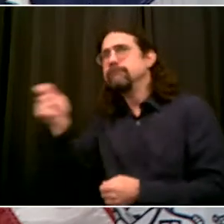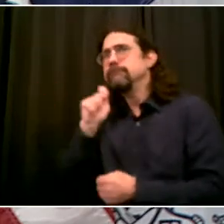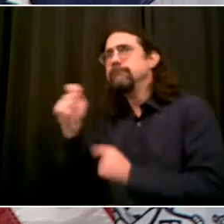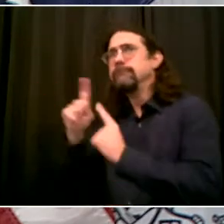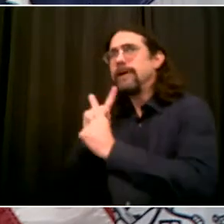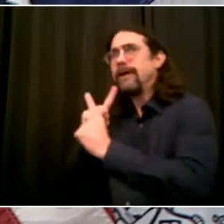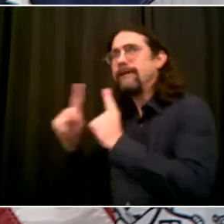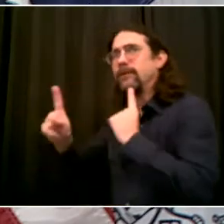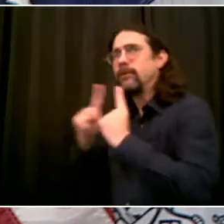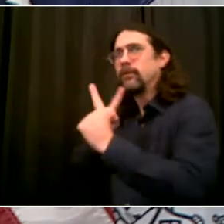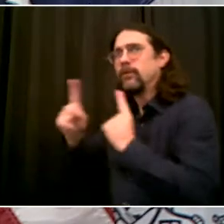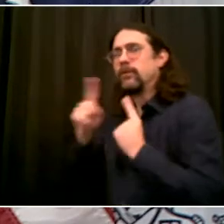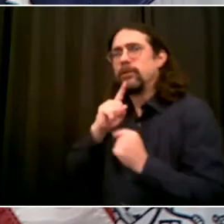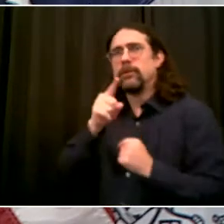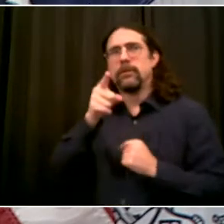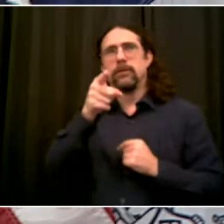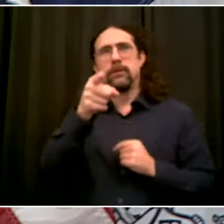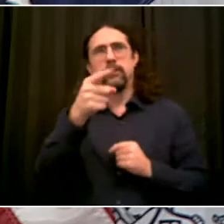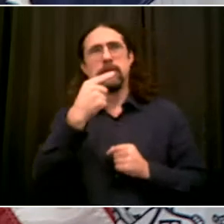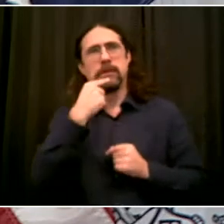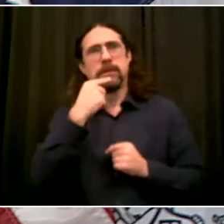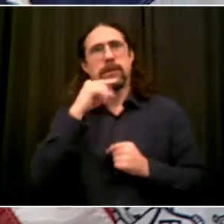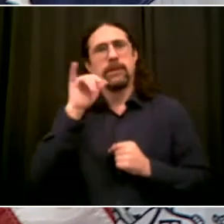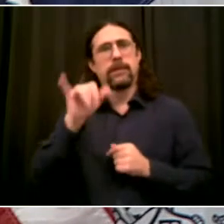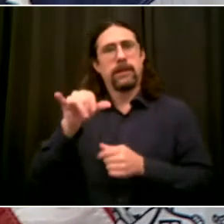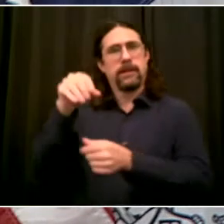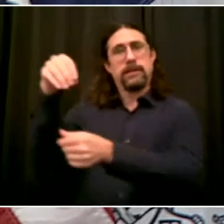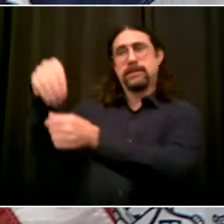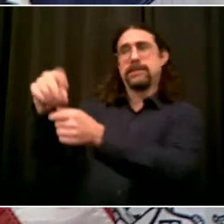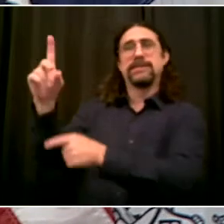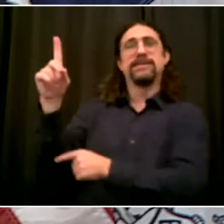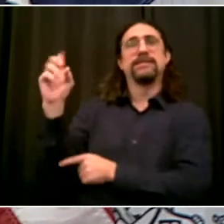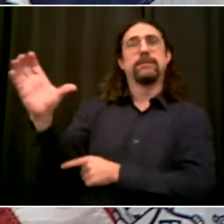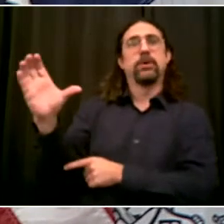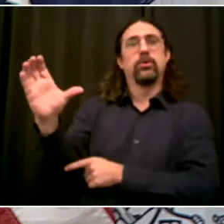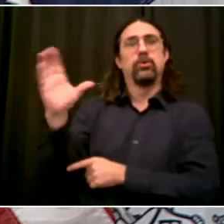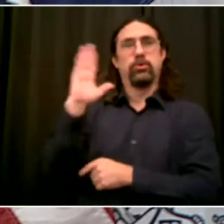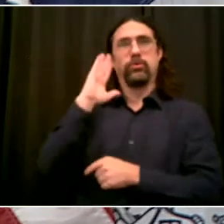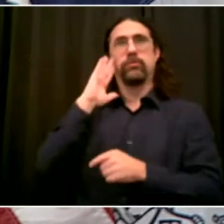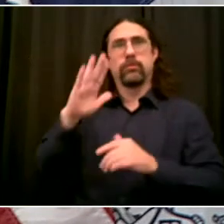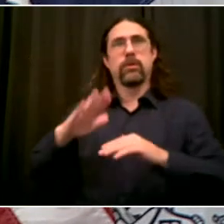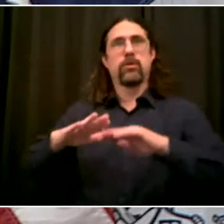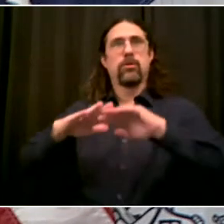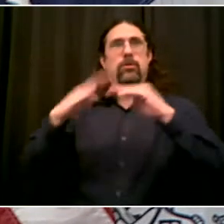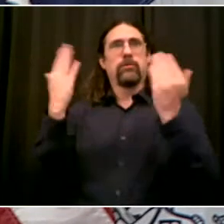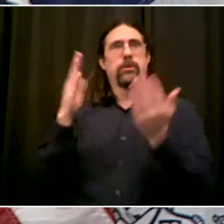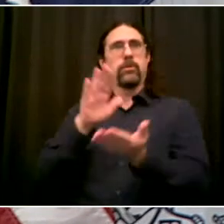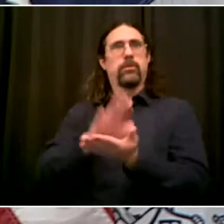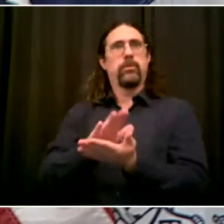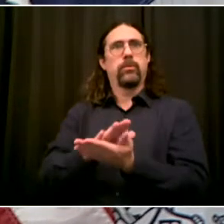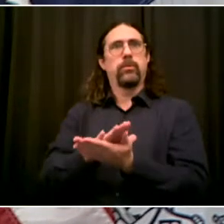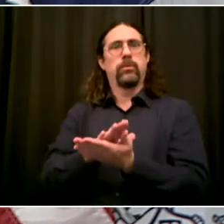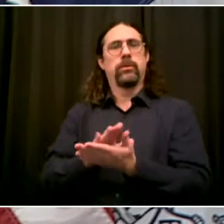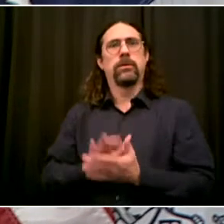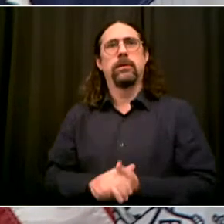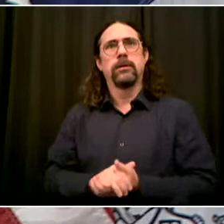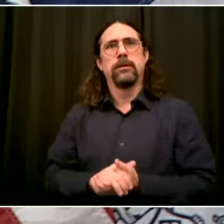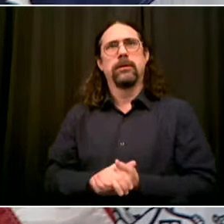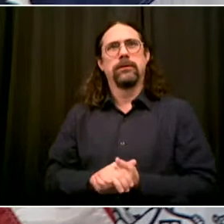TO DECEMBB,ER WE'LL START WORKING TO REOPEN OUR SCHOOLS. CAN YOU CLARIFY IF THAT MEANS UYO W WLLI S SATRTRT